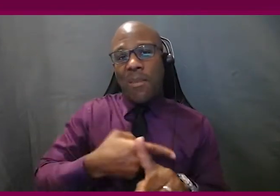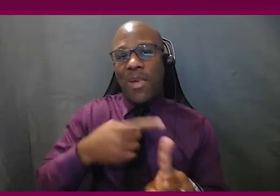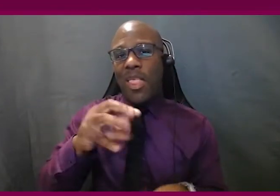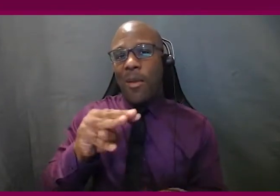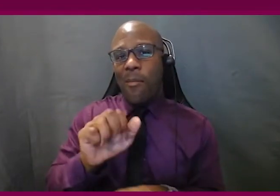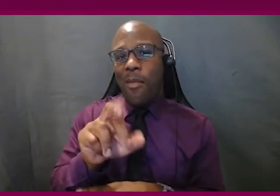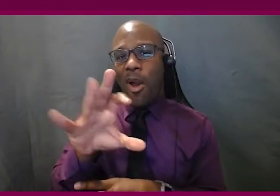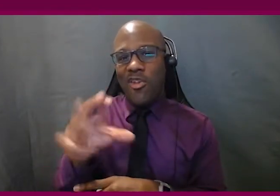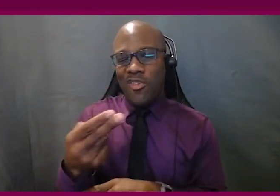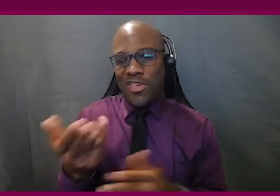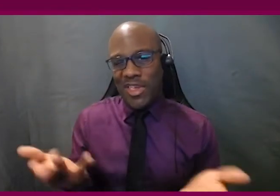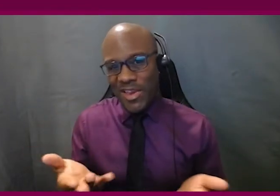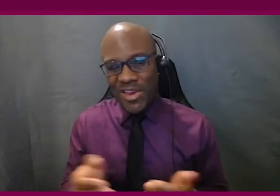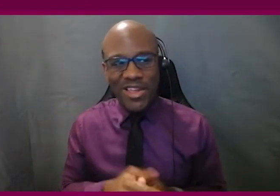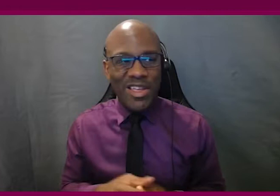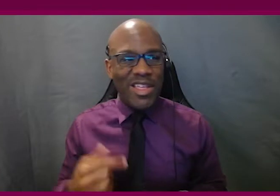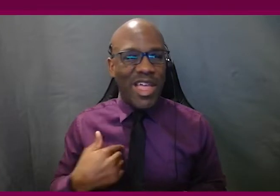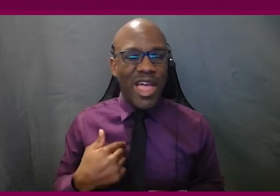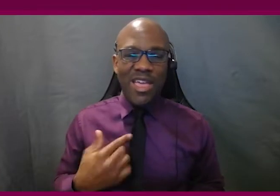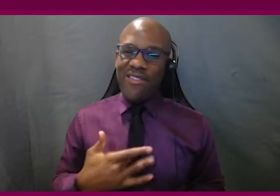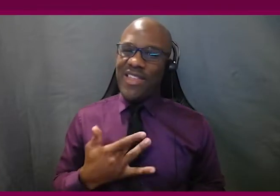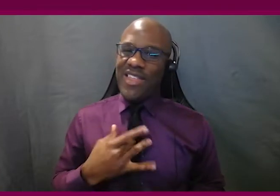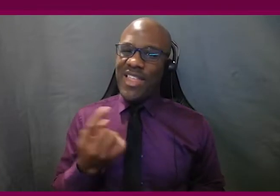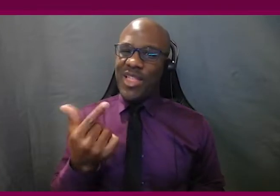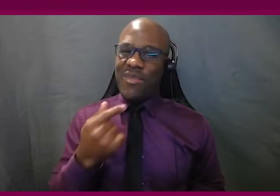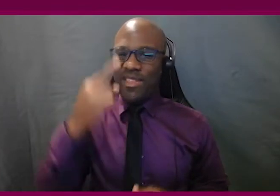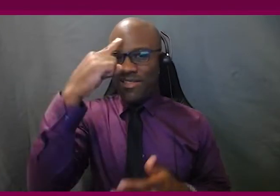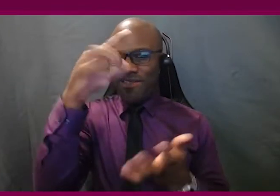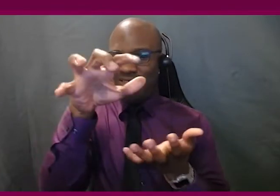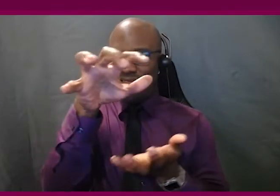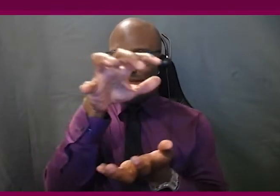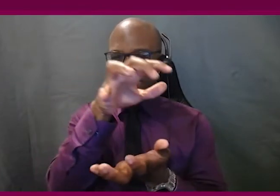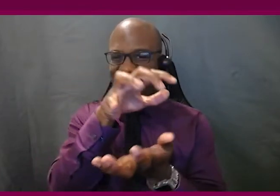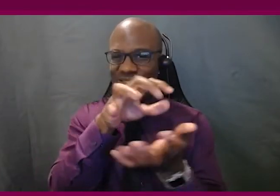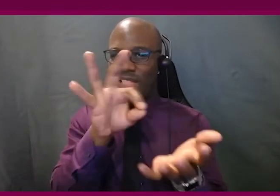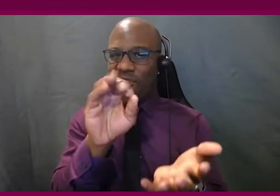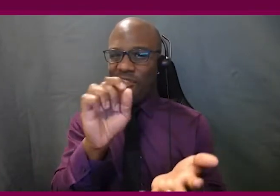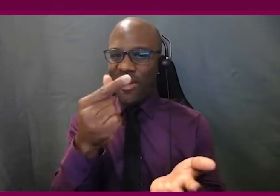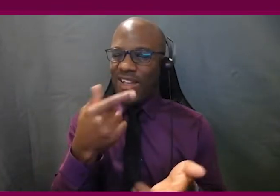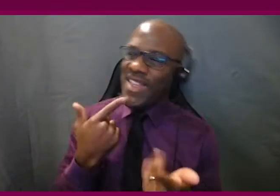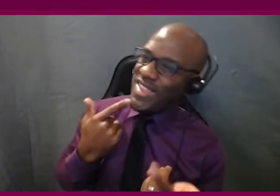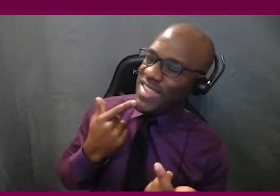typical for March and kind of been in a little bit of a hazy brain fog this week.